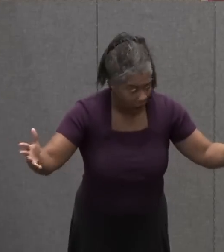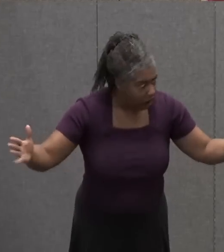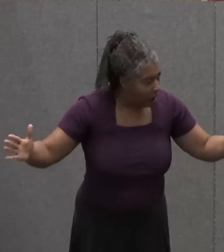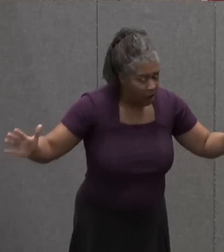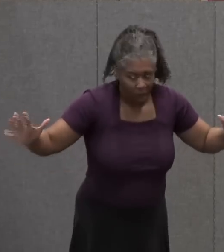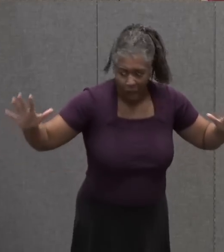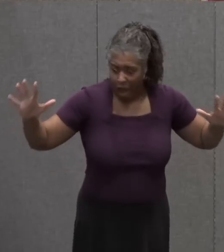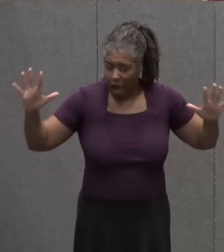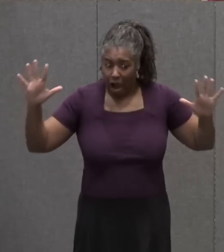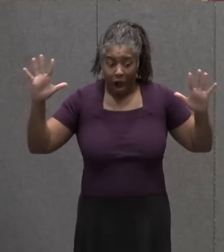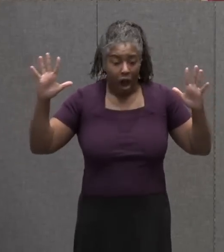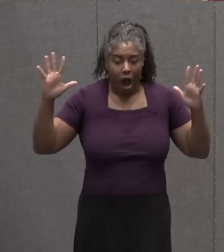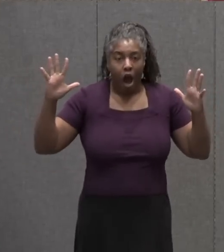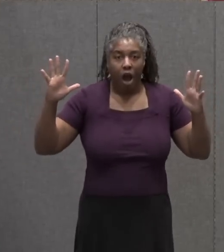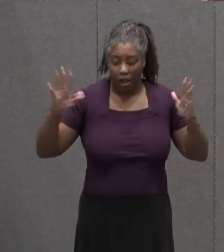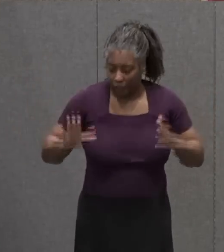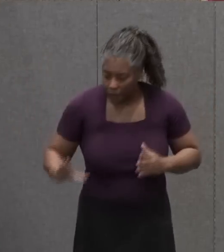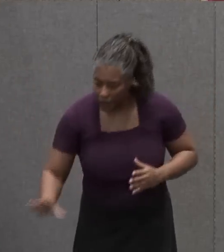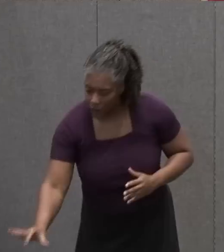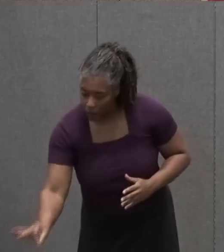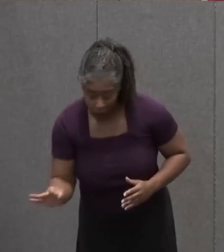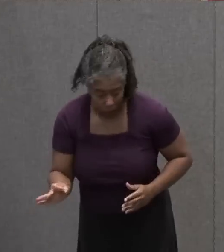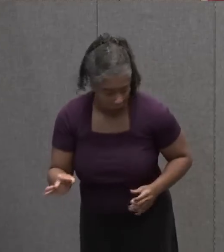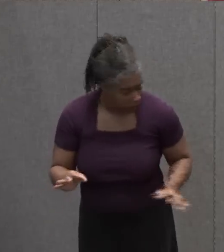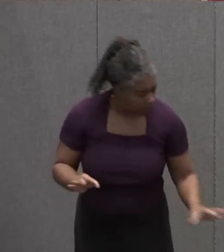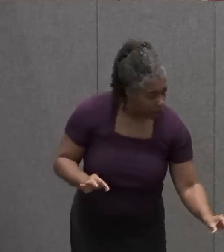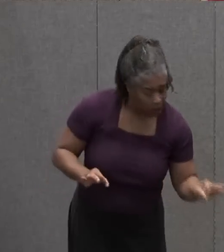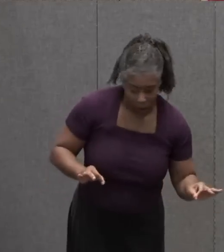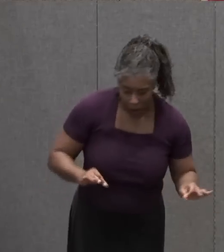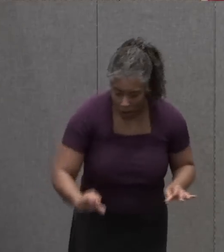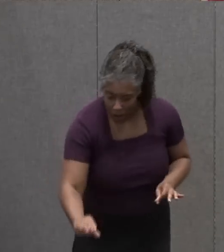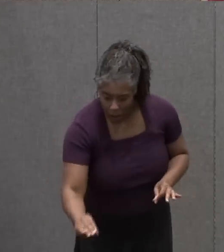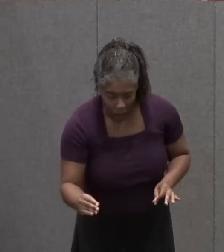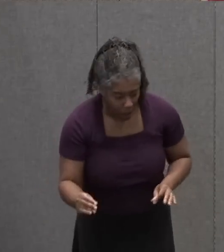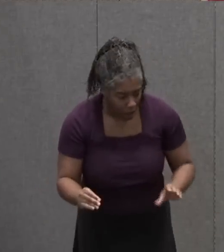As he began to pick them up, he noticed his collection had become jumbled,